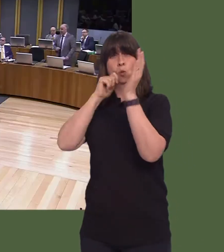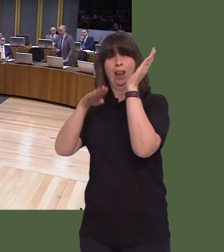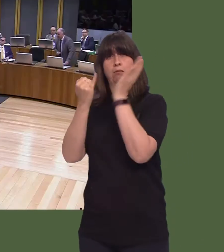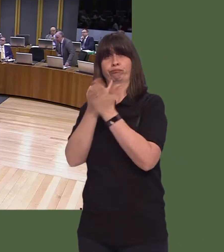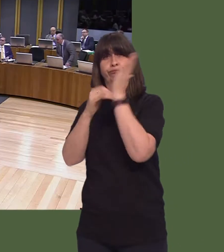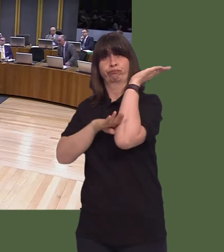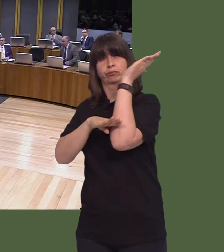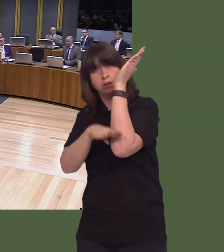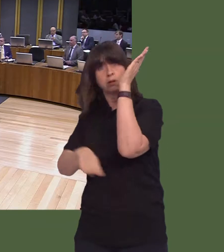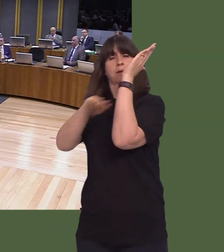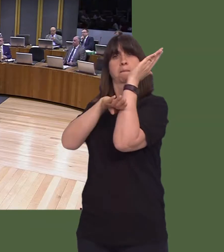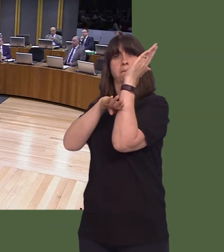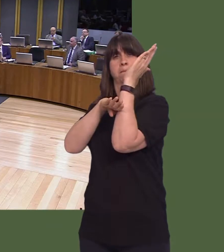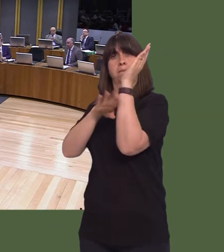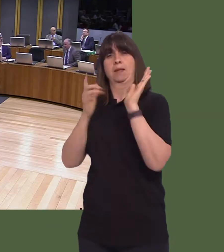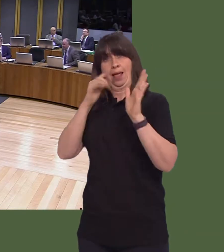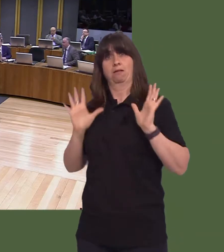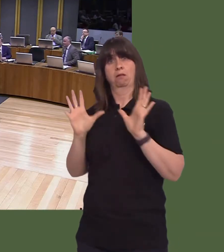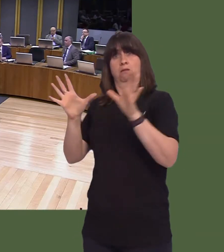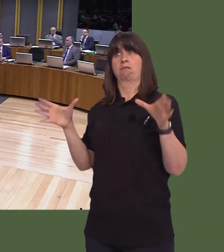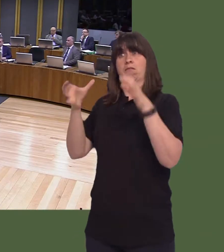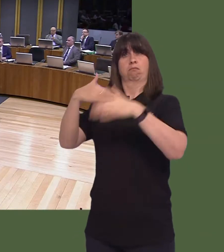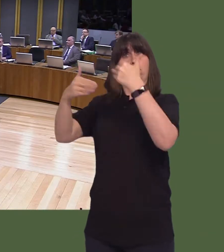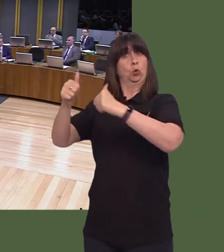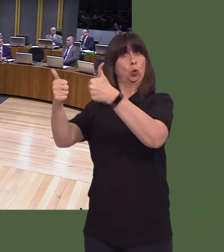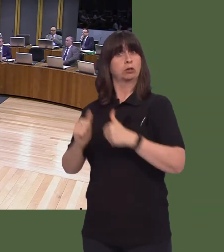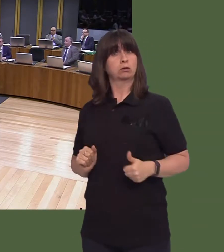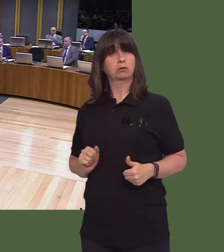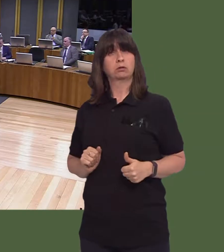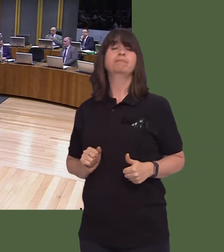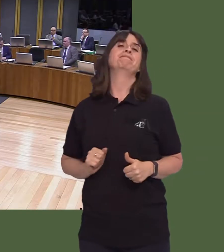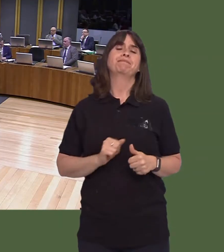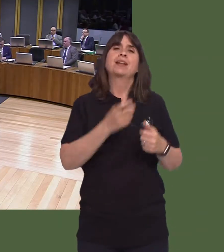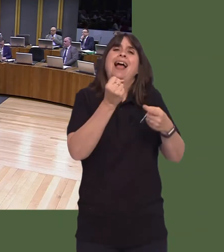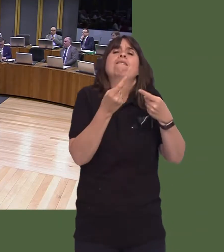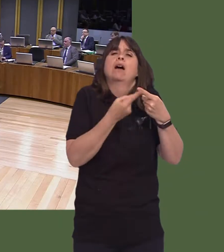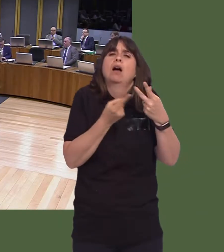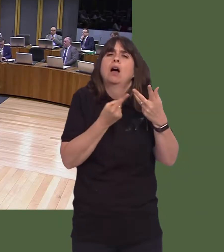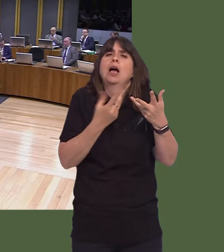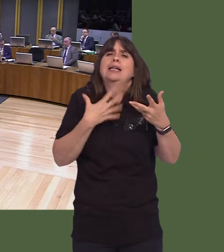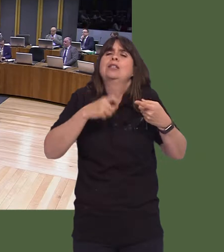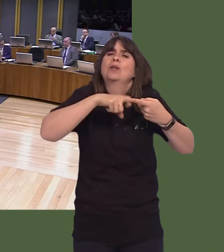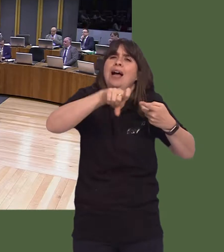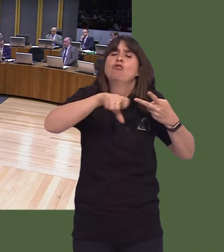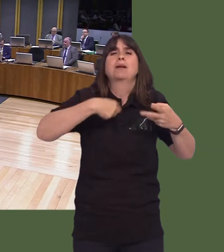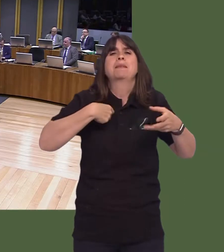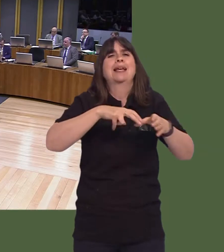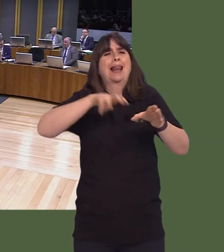Carwyn Jones AM: Well, I suppose there will always be things that will need to continue to be proceeded with when you leave office. That's inevitable.